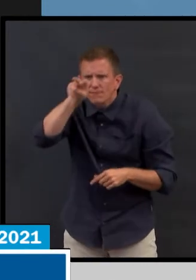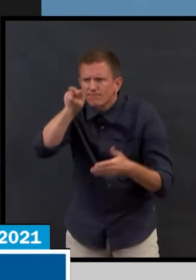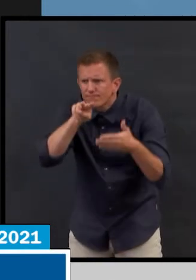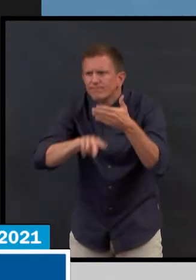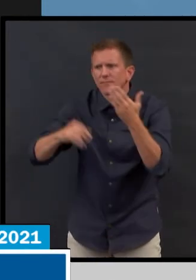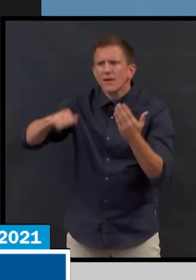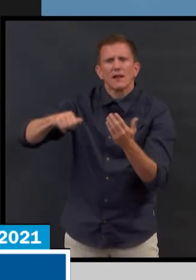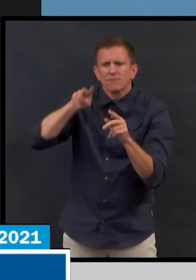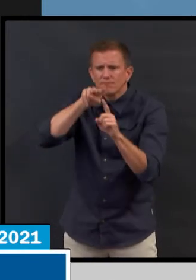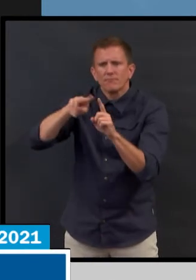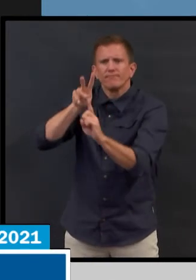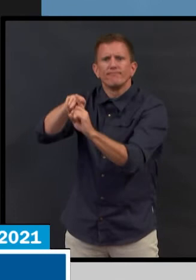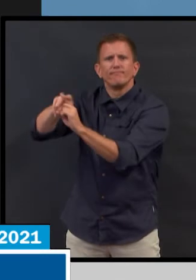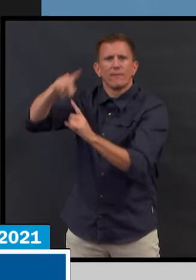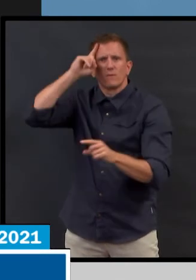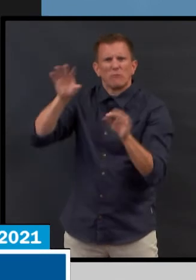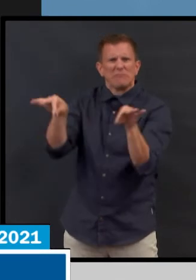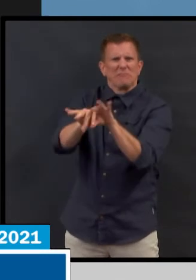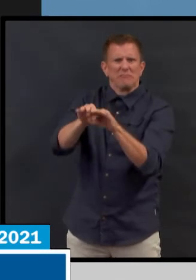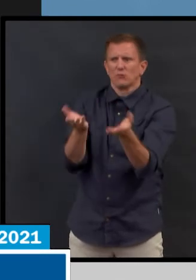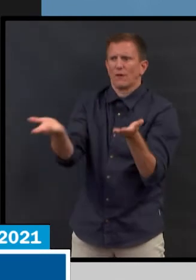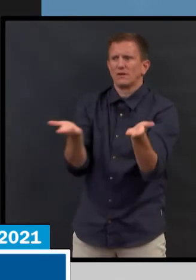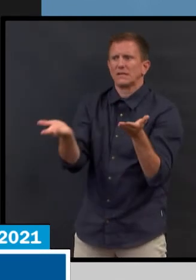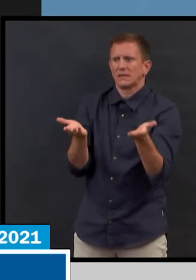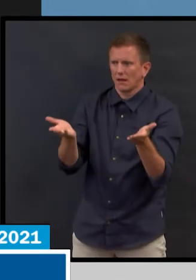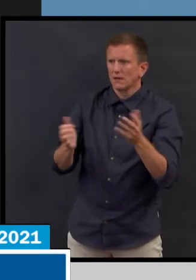is